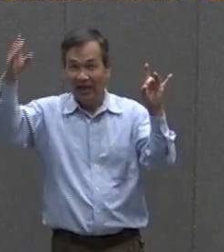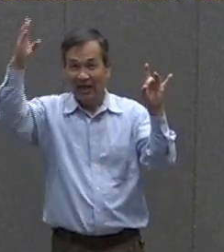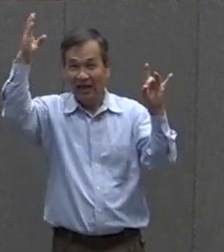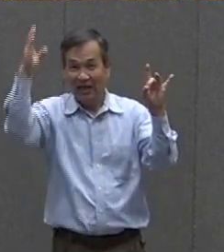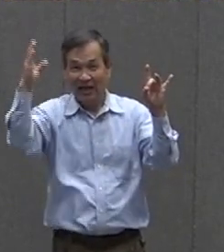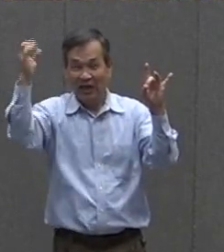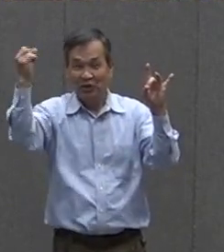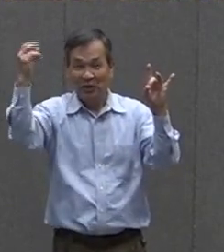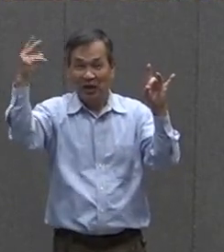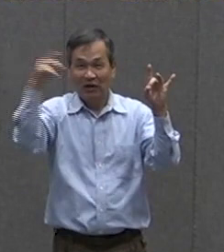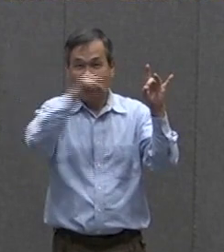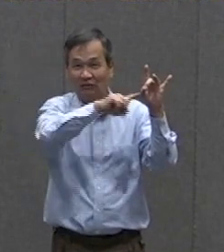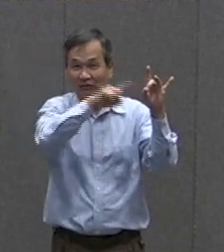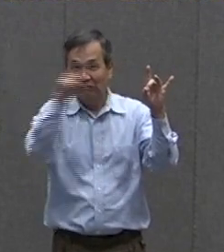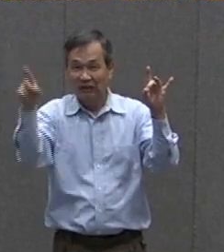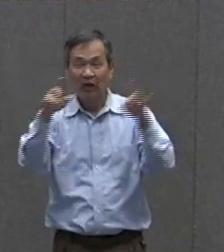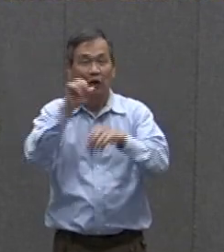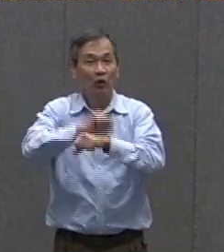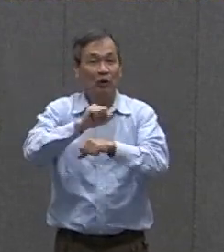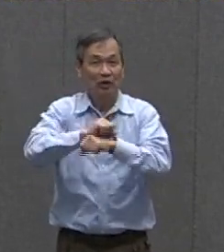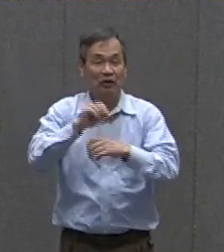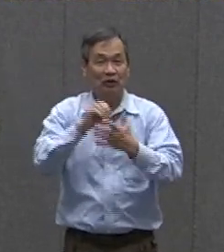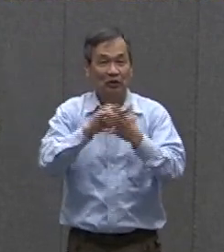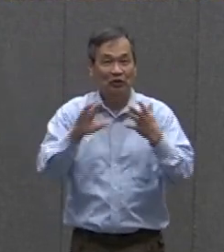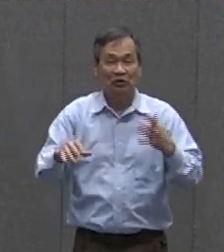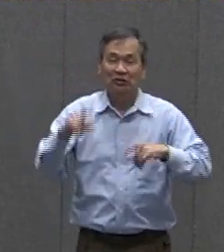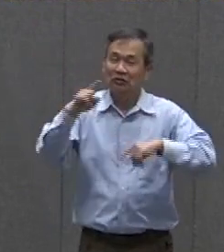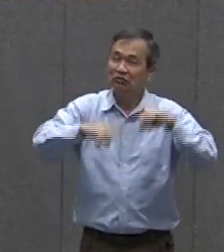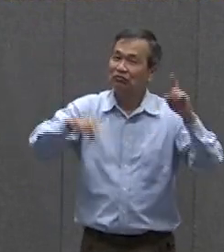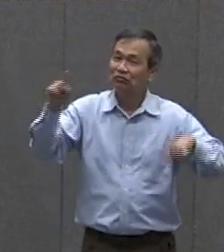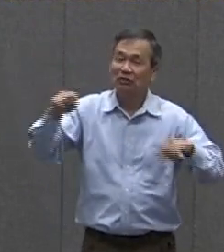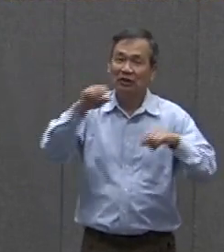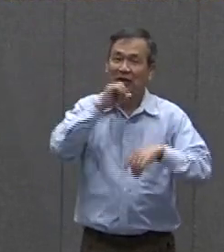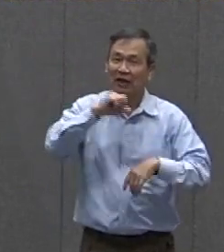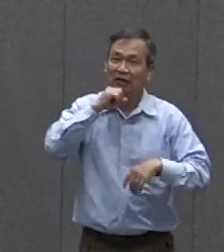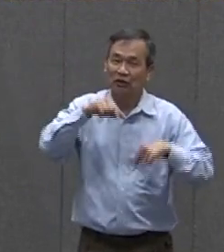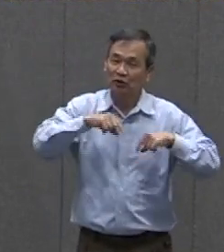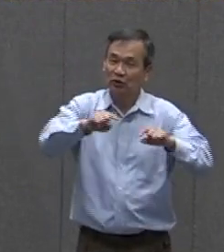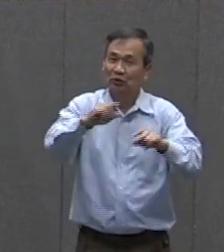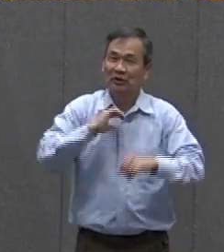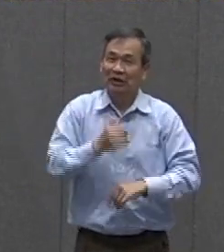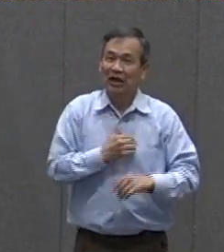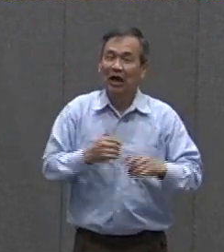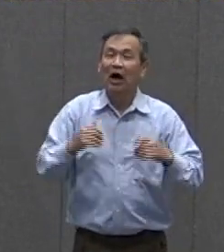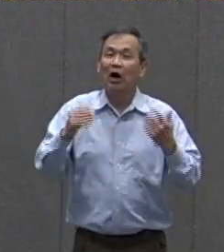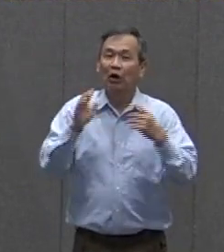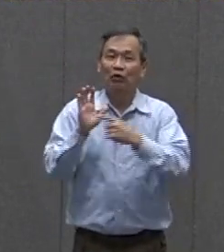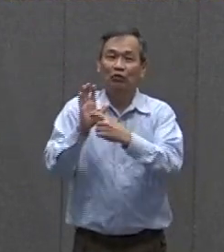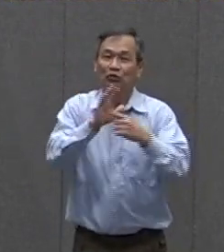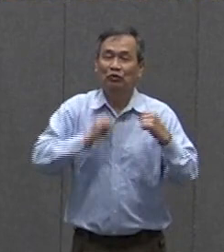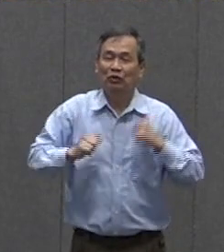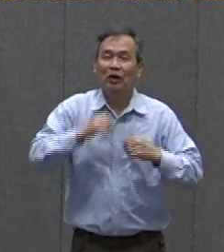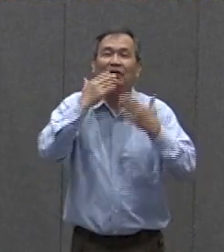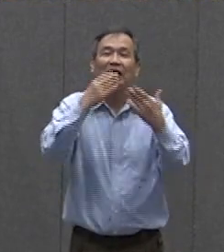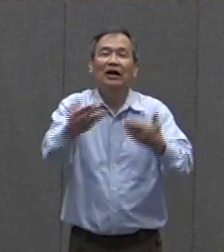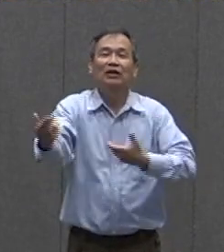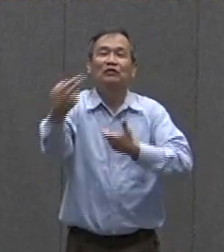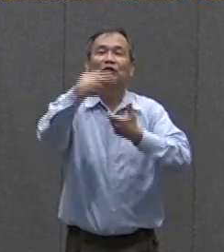and we will be working with students of all ages during our show. So thanks for joining us and welcome to this episode